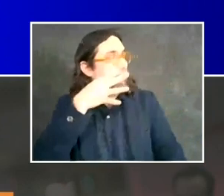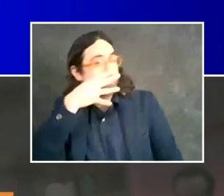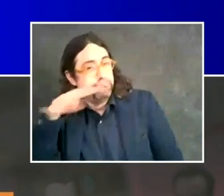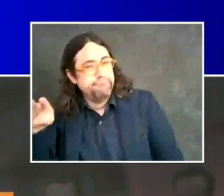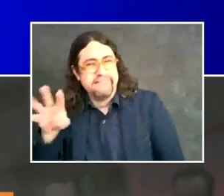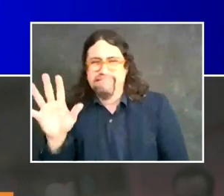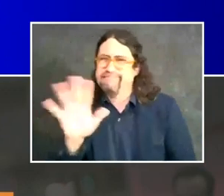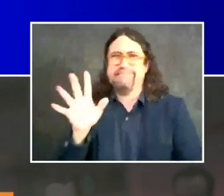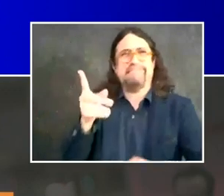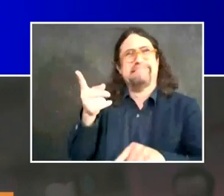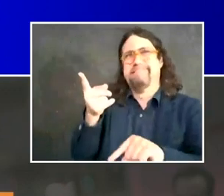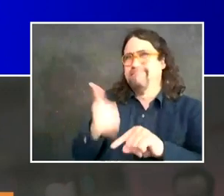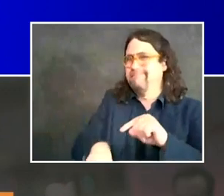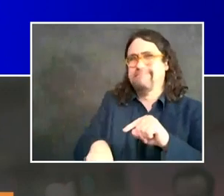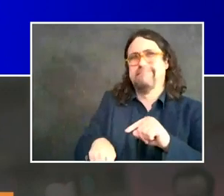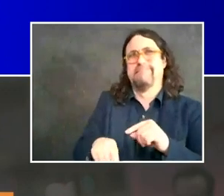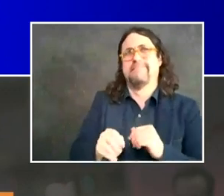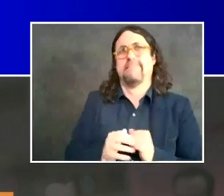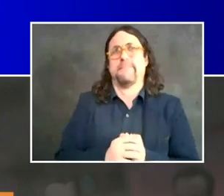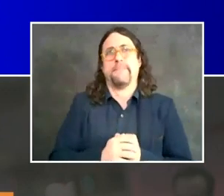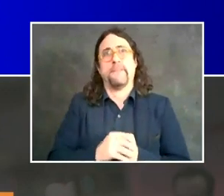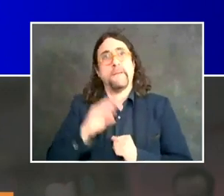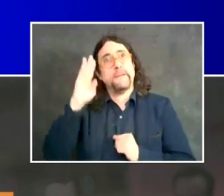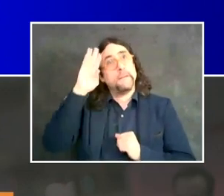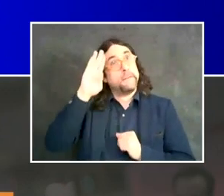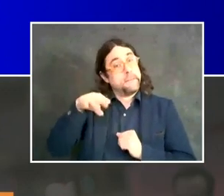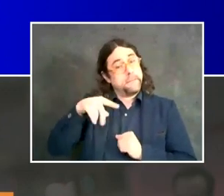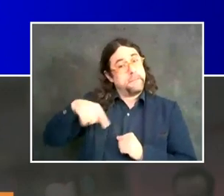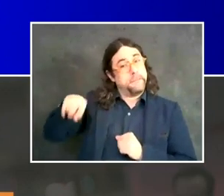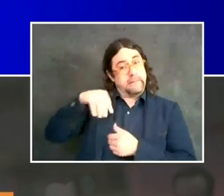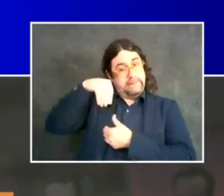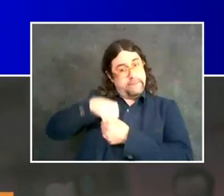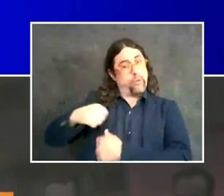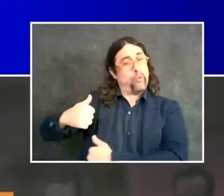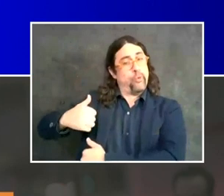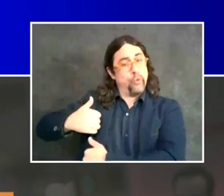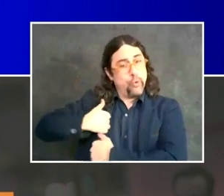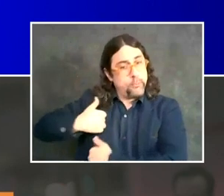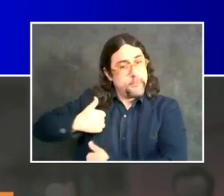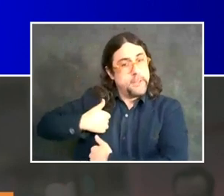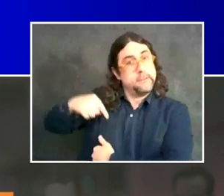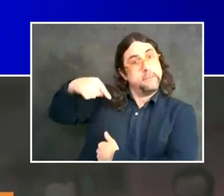AMAZING OFFICERS FROM THE U.S.